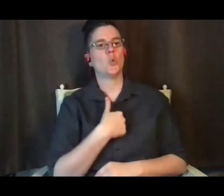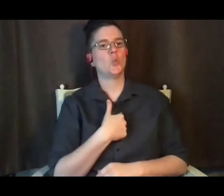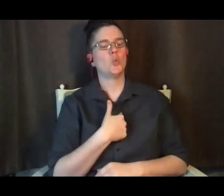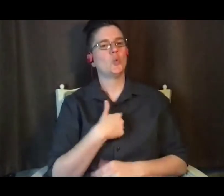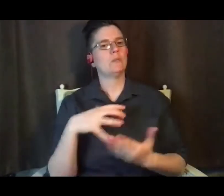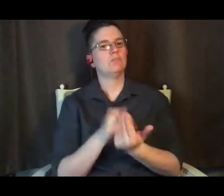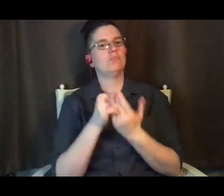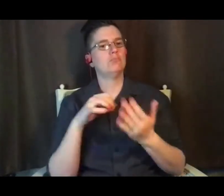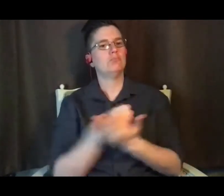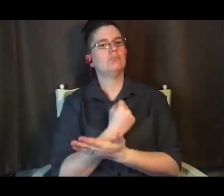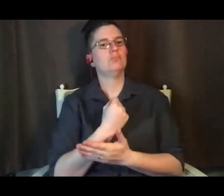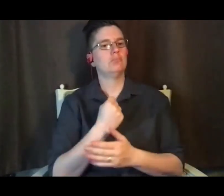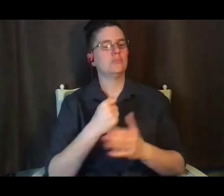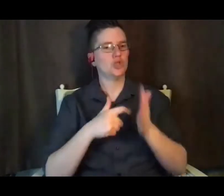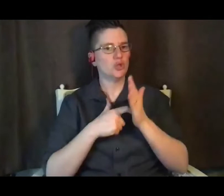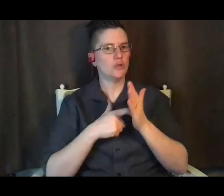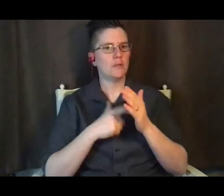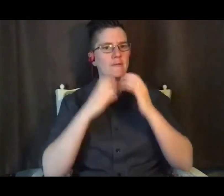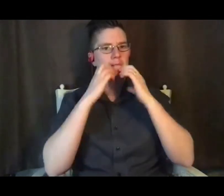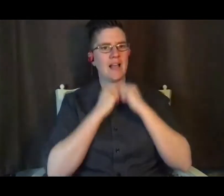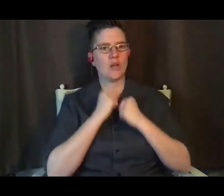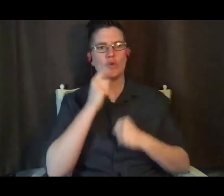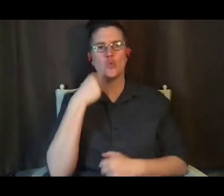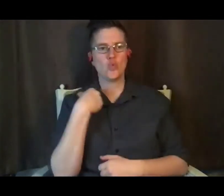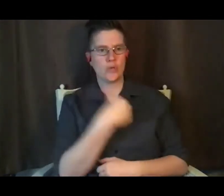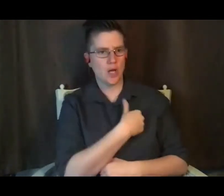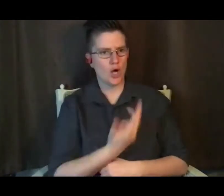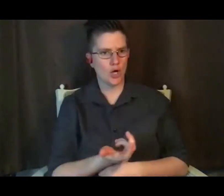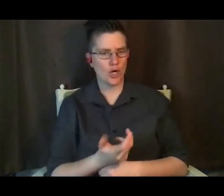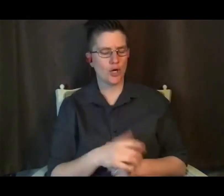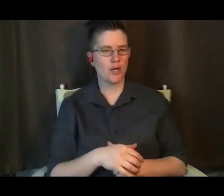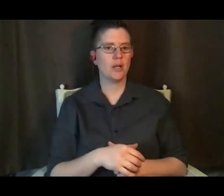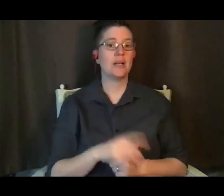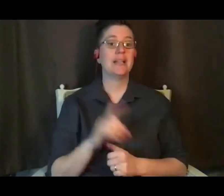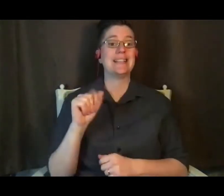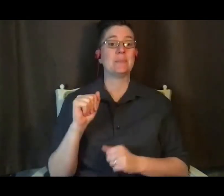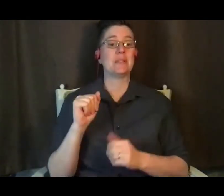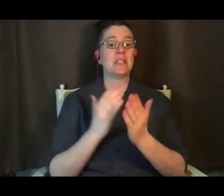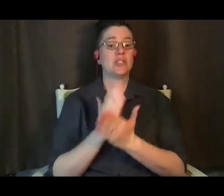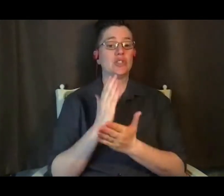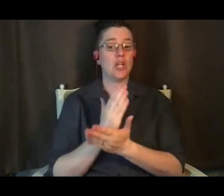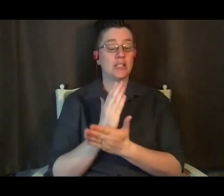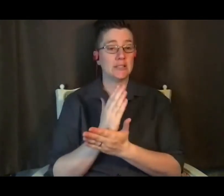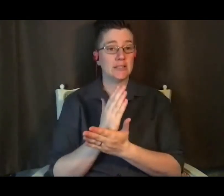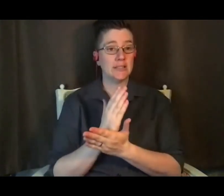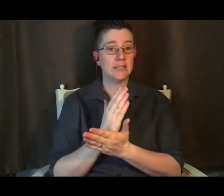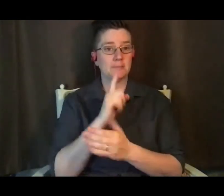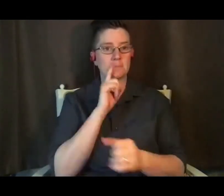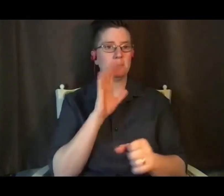are not despite who we are disability justice affirms that it is unconscionable that it is